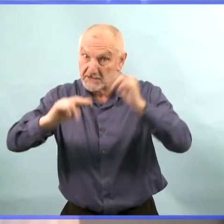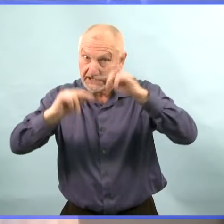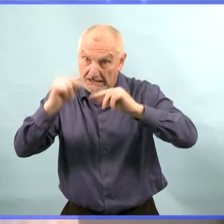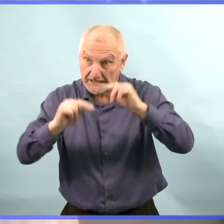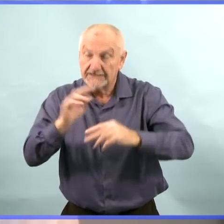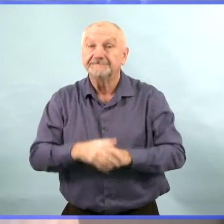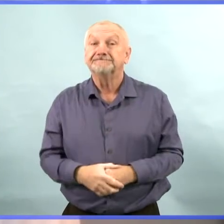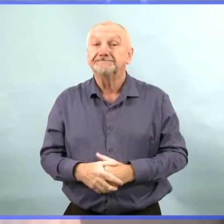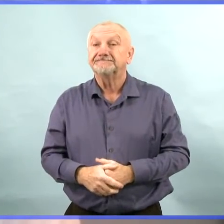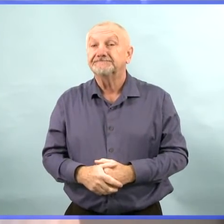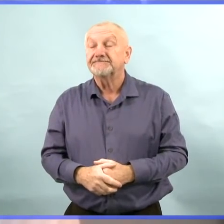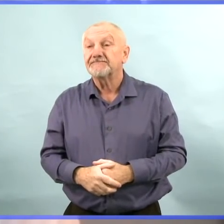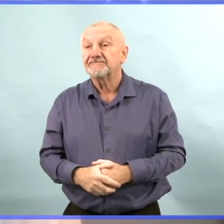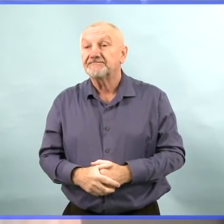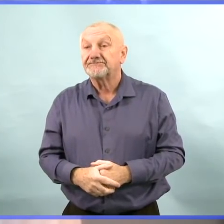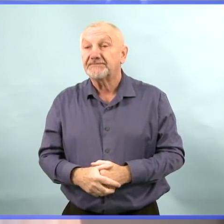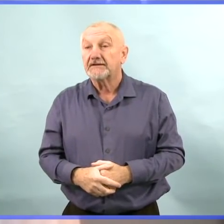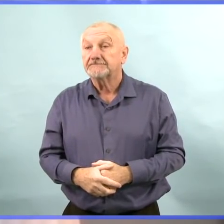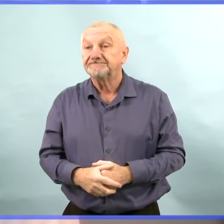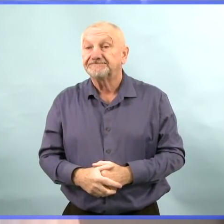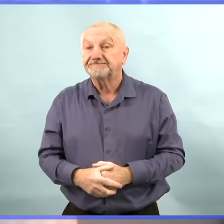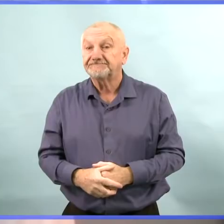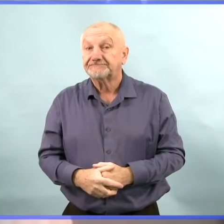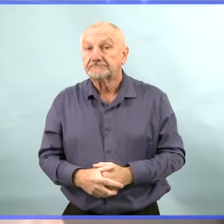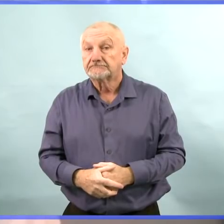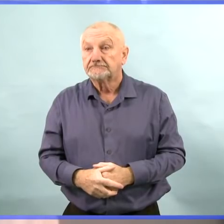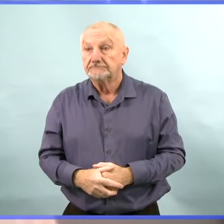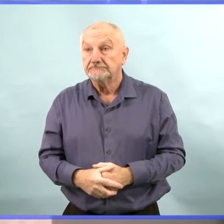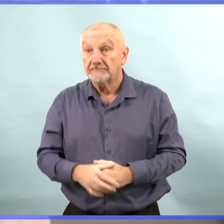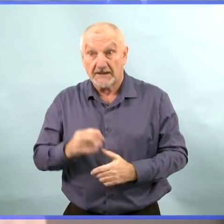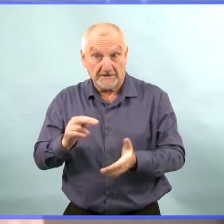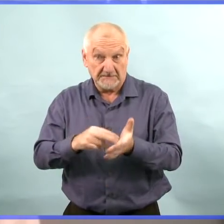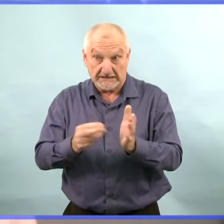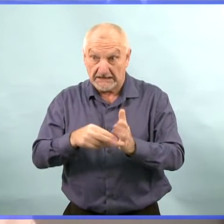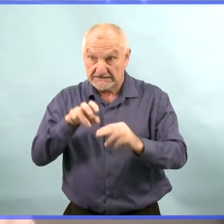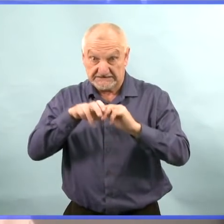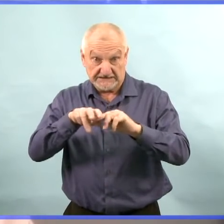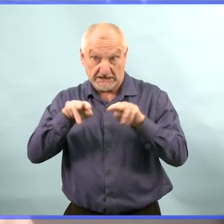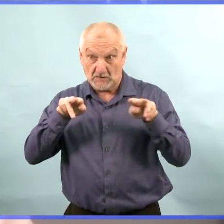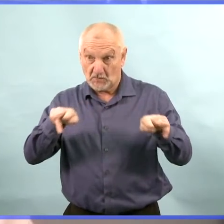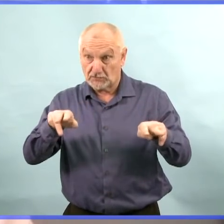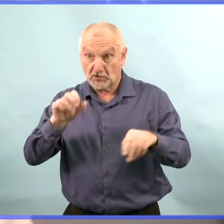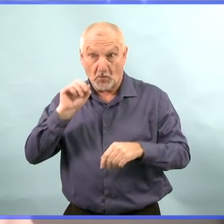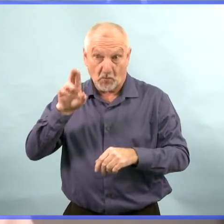facility to watch or to participate these facilities include but are not